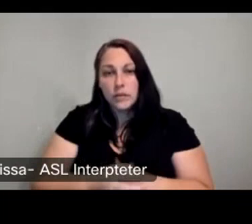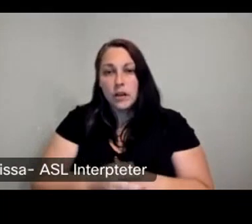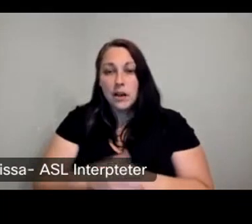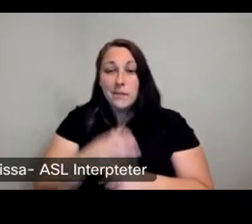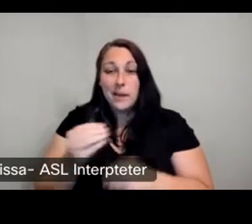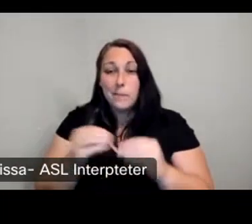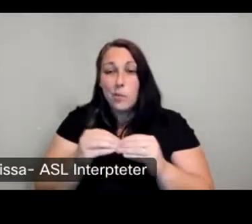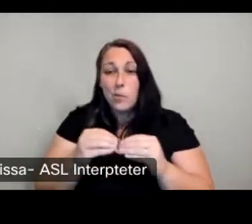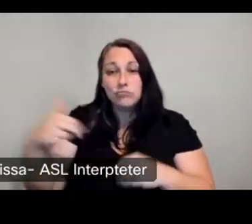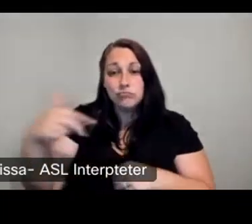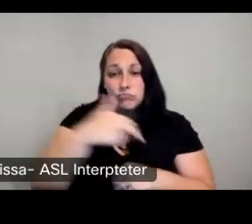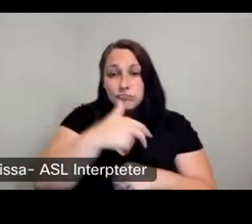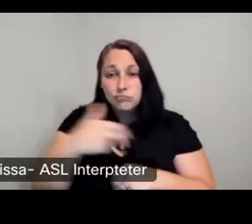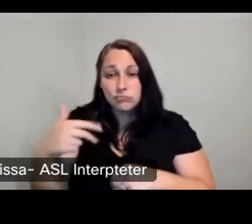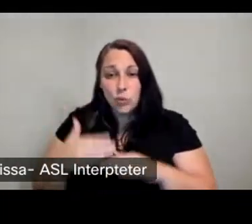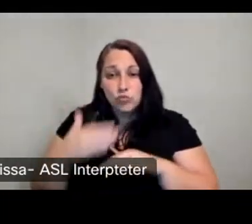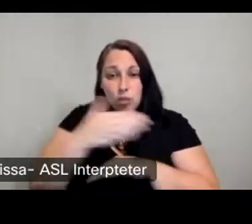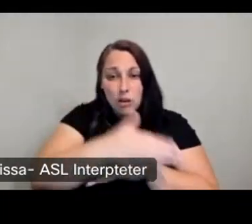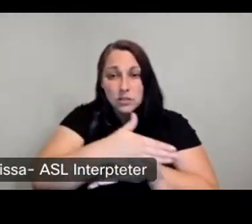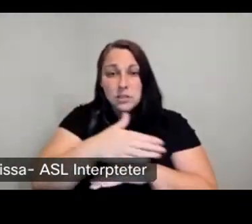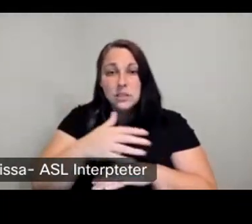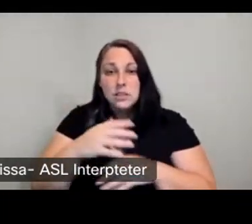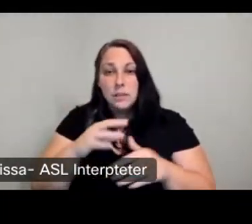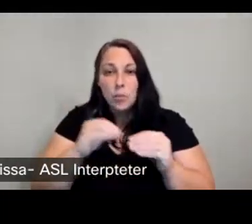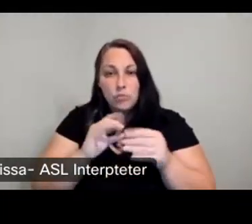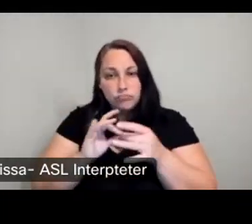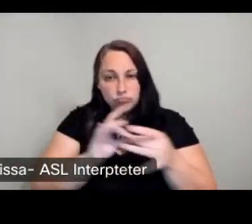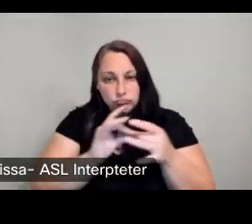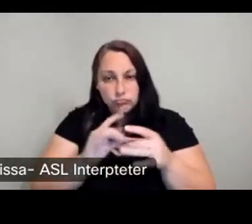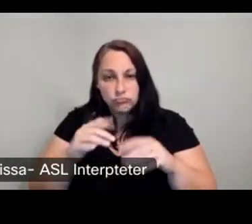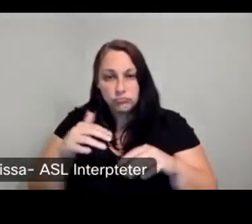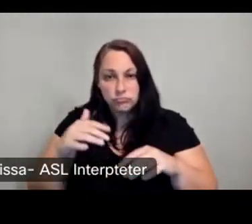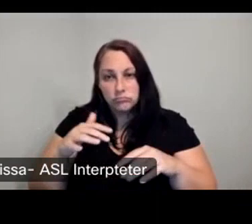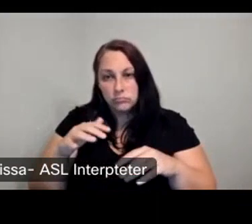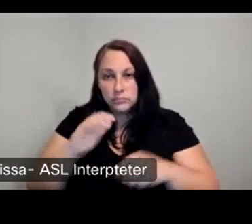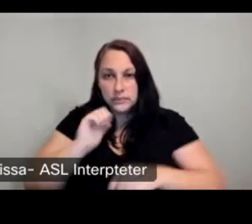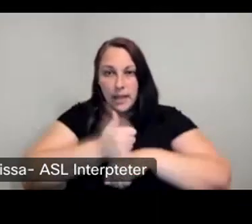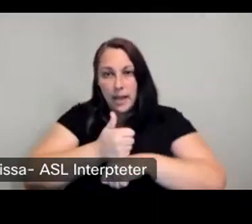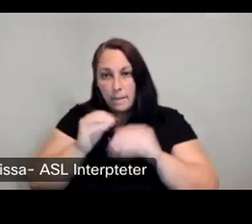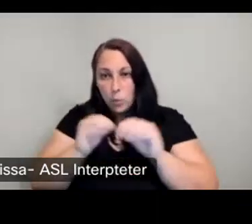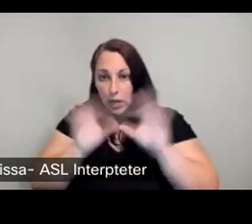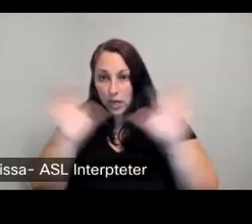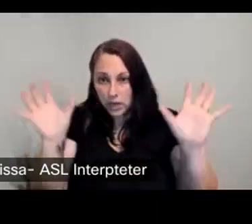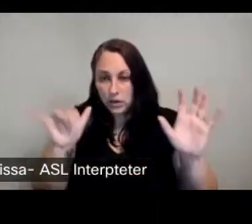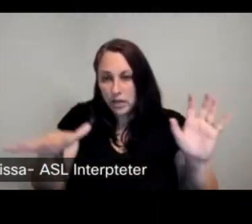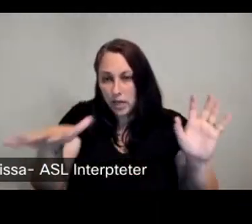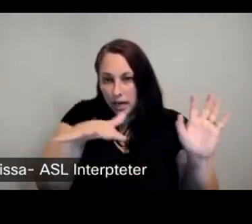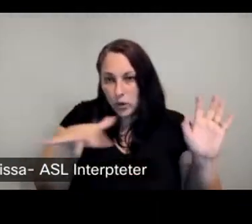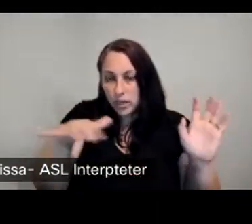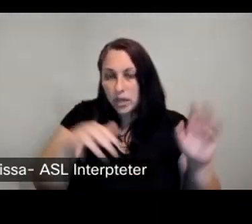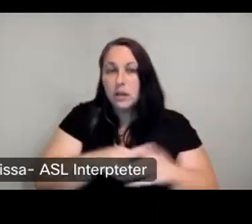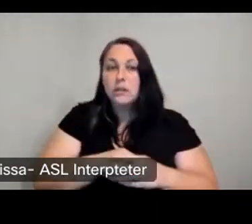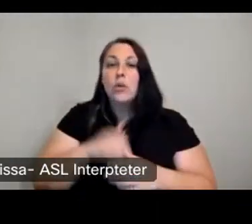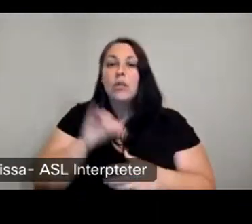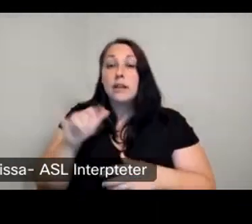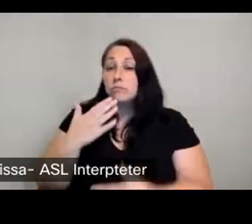Crossings um uh in and around that area so um there's there's that that's a great recommendation